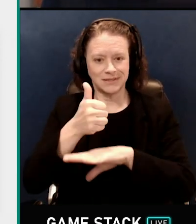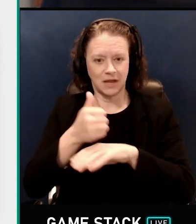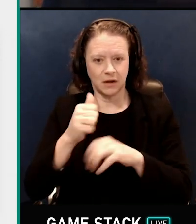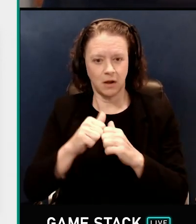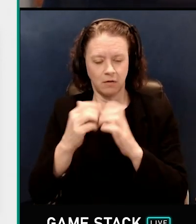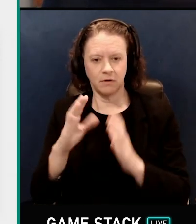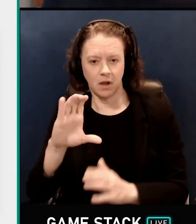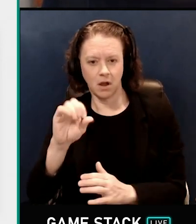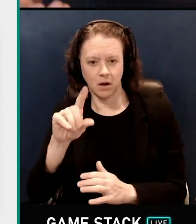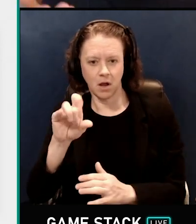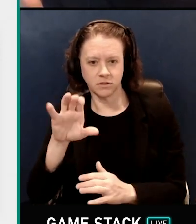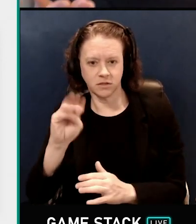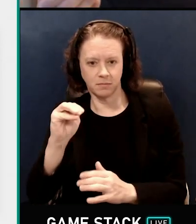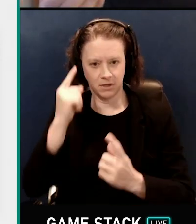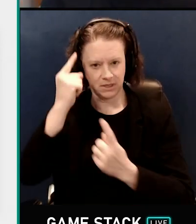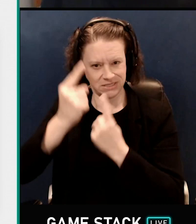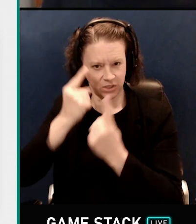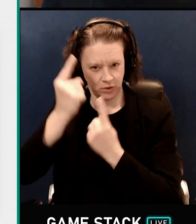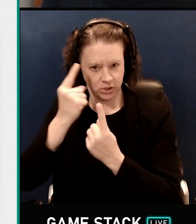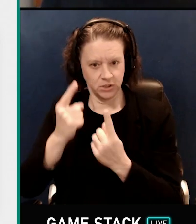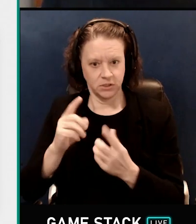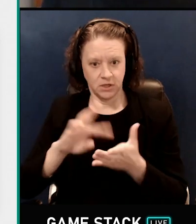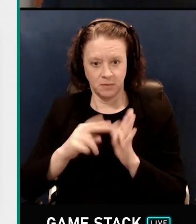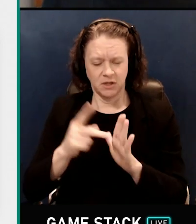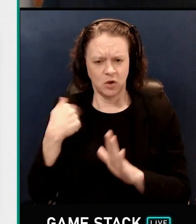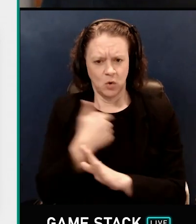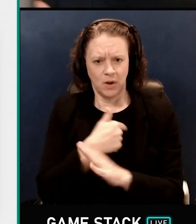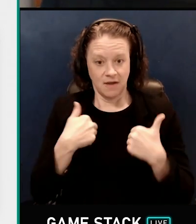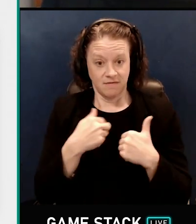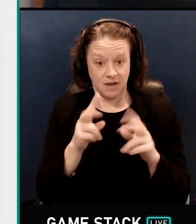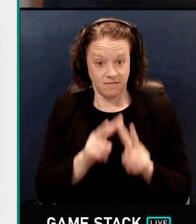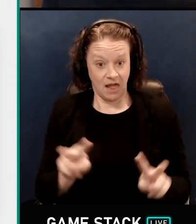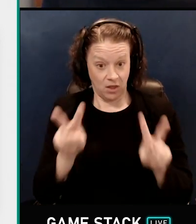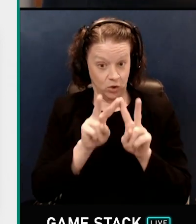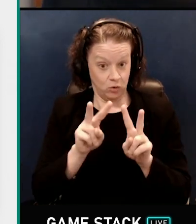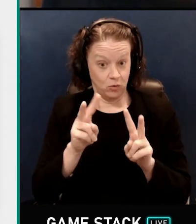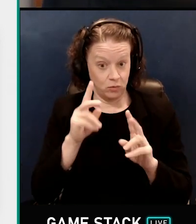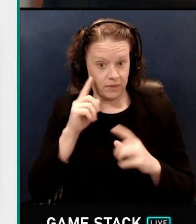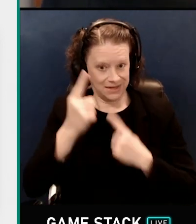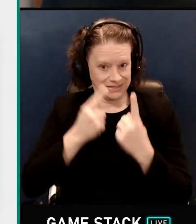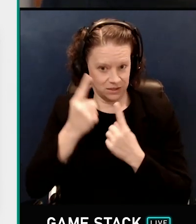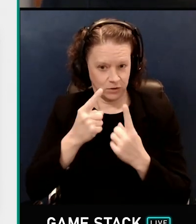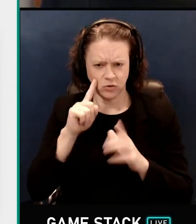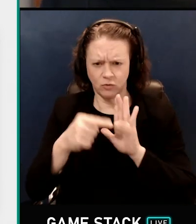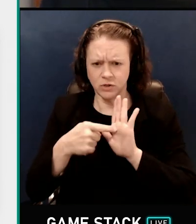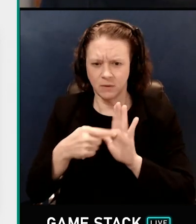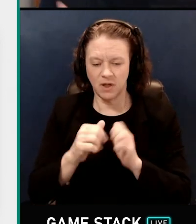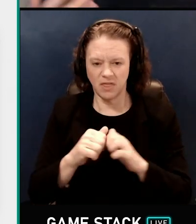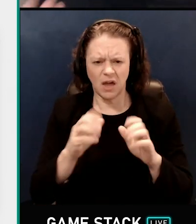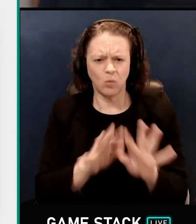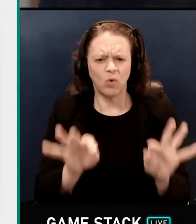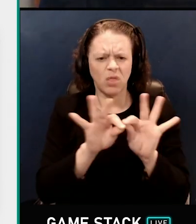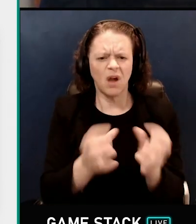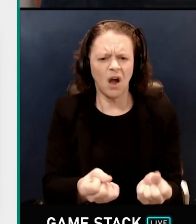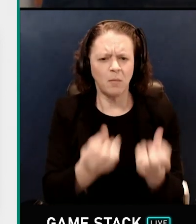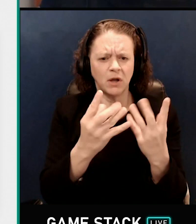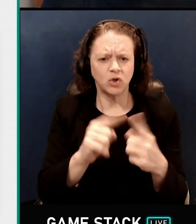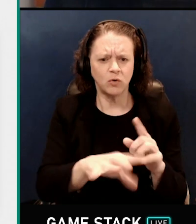Here for example, we have a value that is being considered so. What is the value of the pickup where you also have the distance of the pickup?